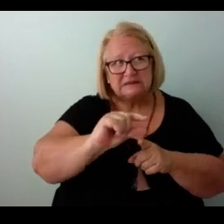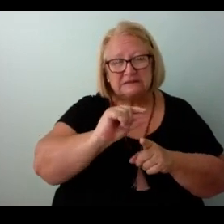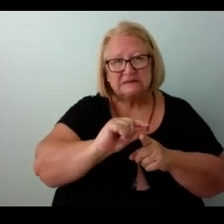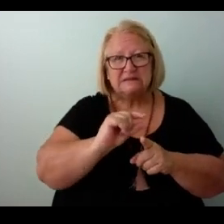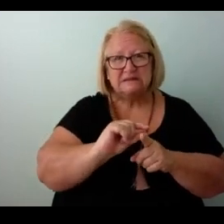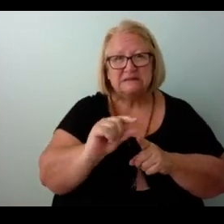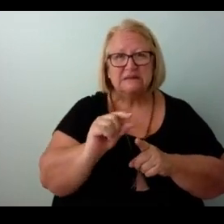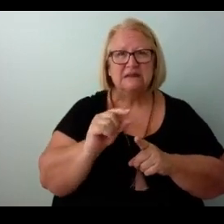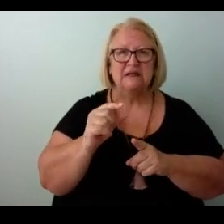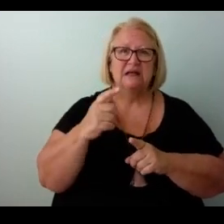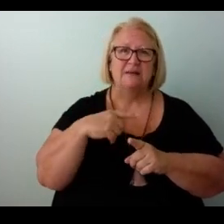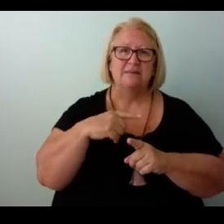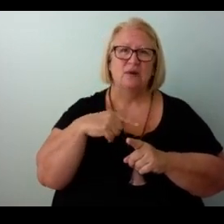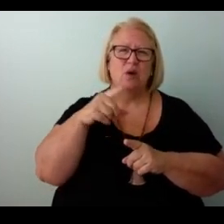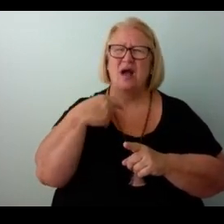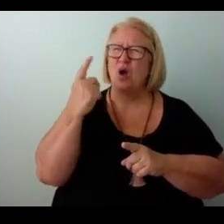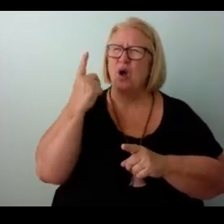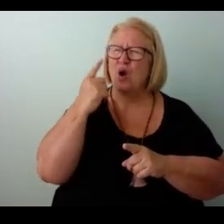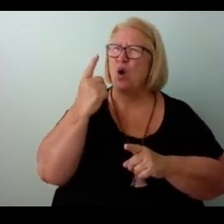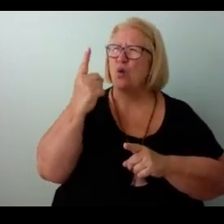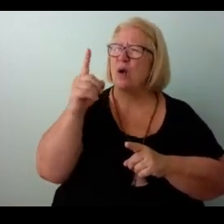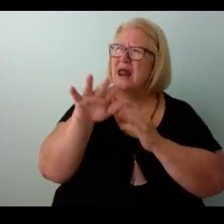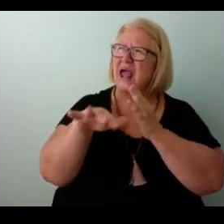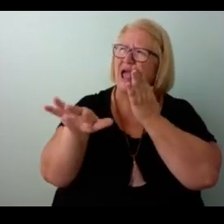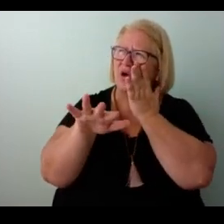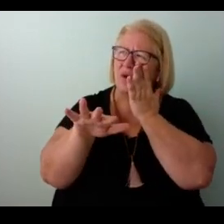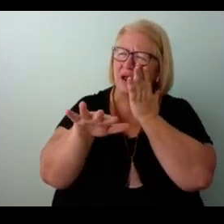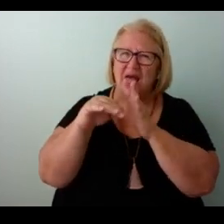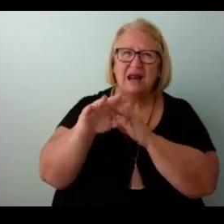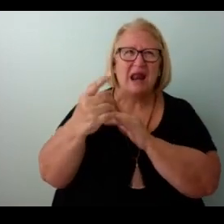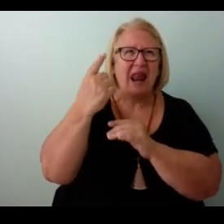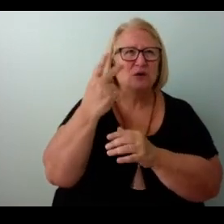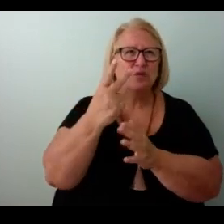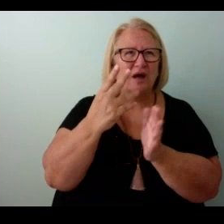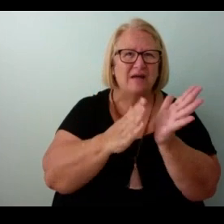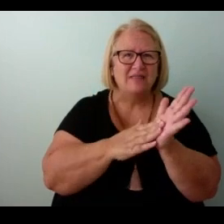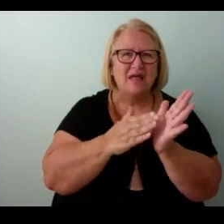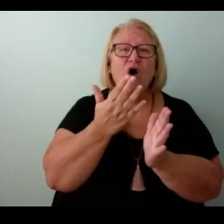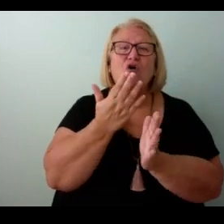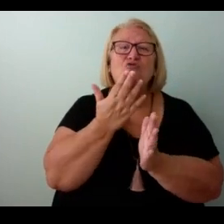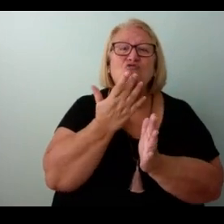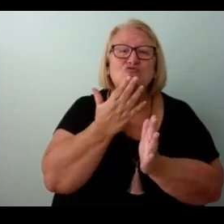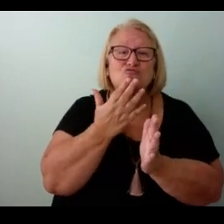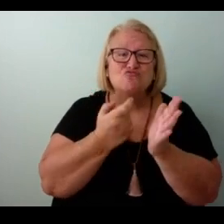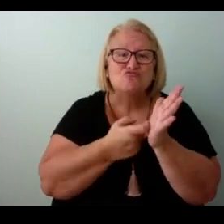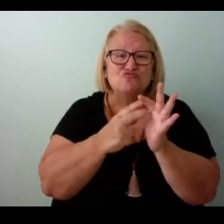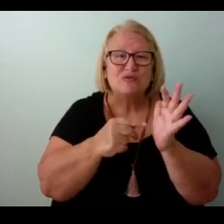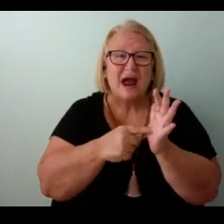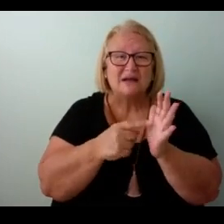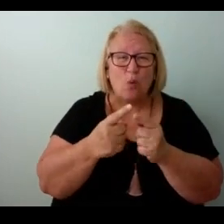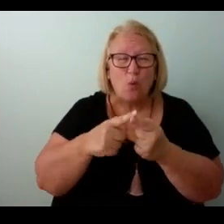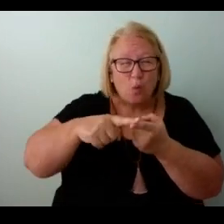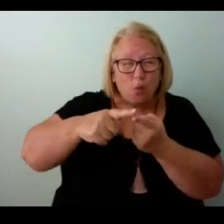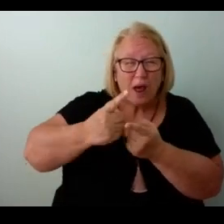There was one suburb in the last 12 months the average rent has increased $470 a week.